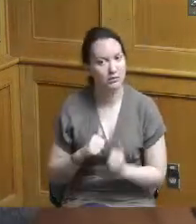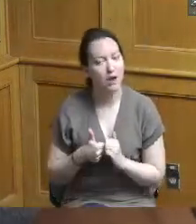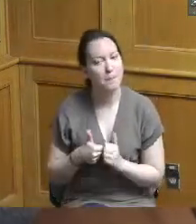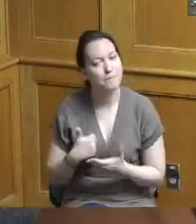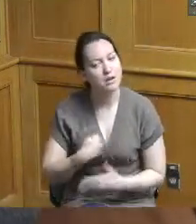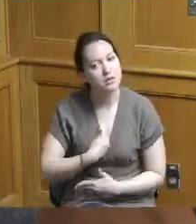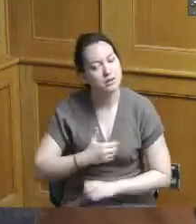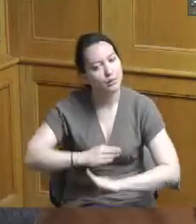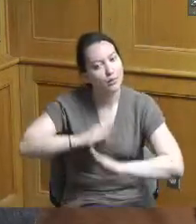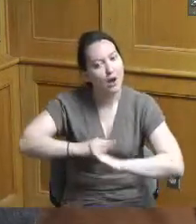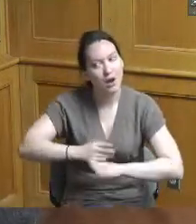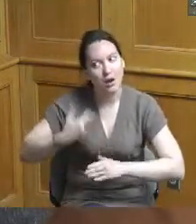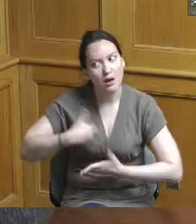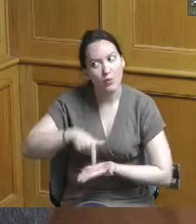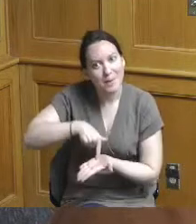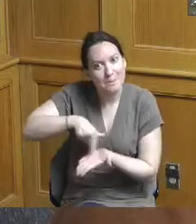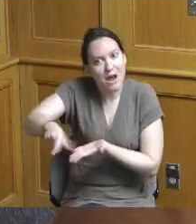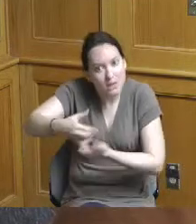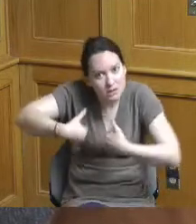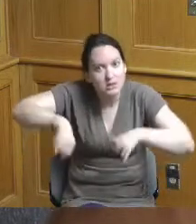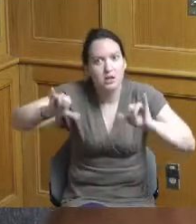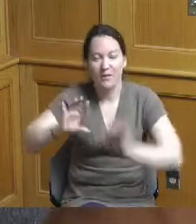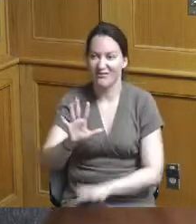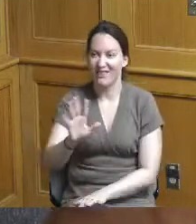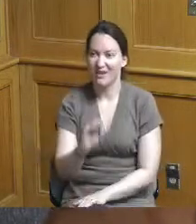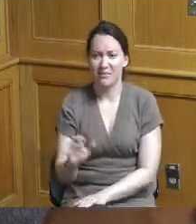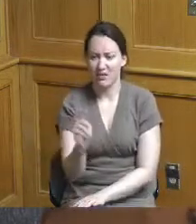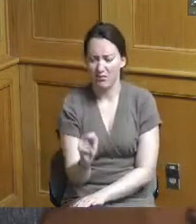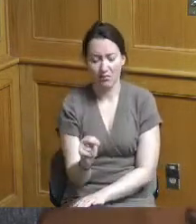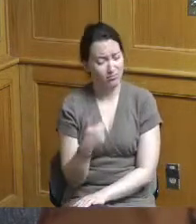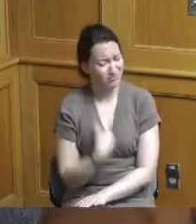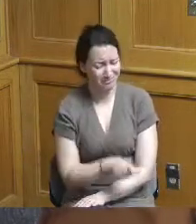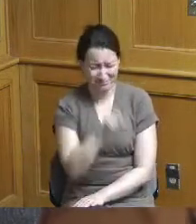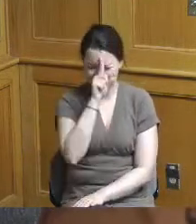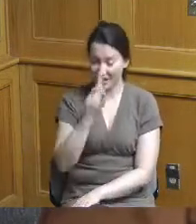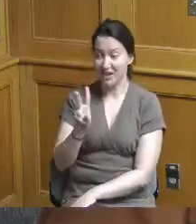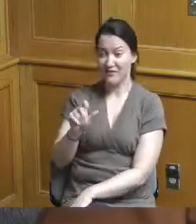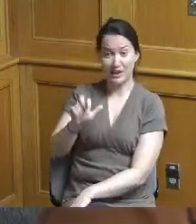ourselves and we still got to pay this money now I don't think Vandercar shouldn't get the money